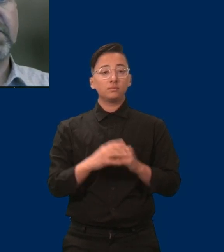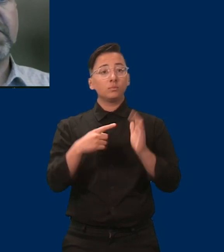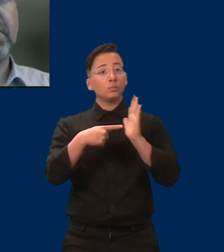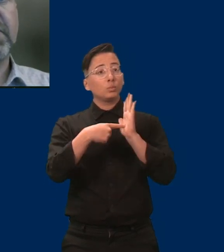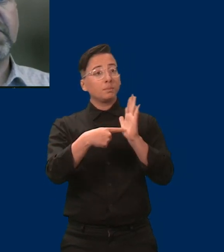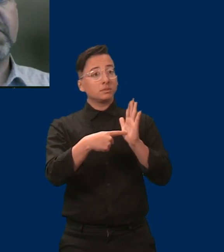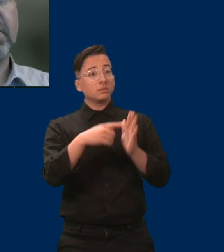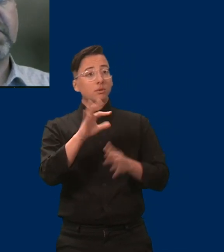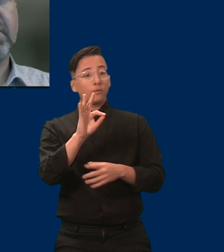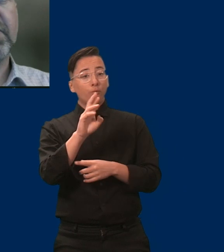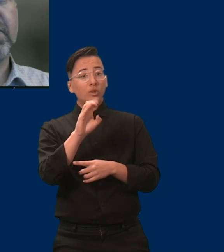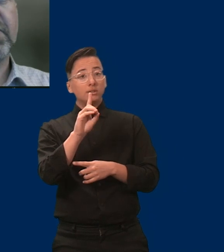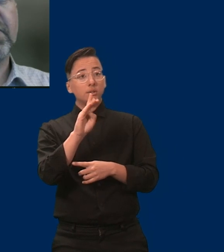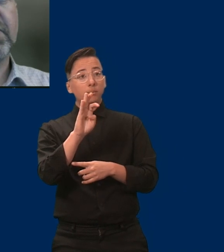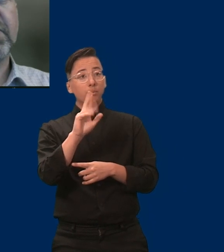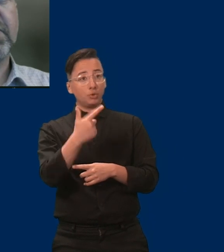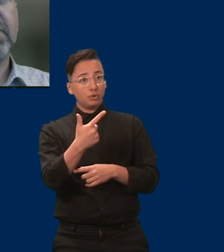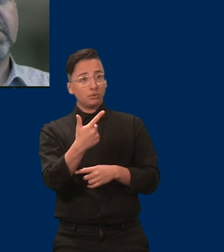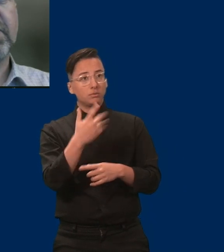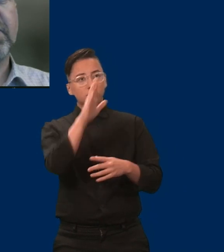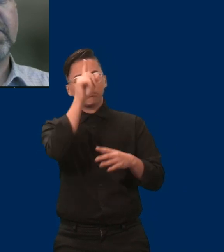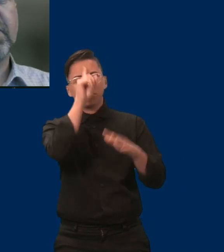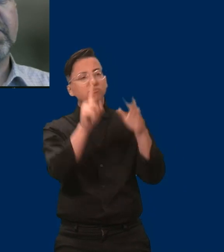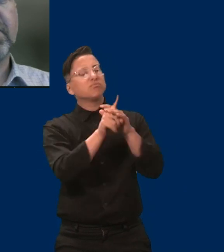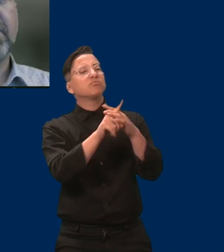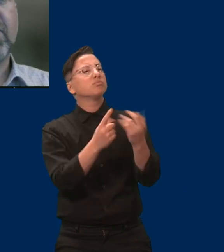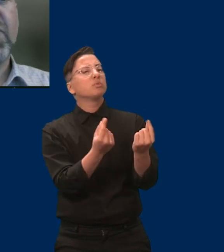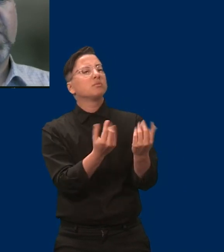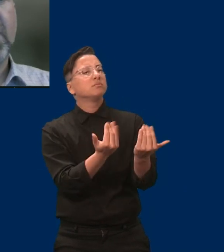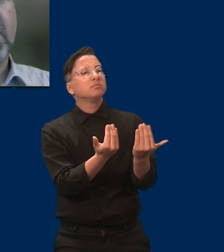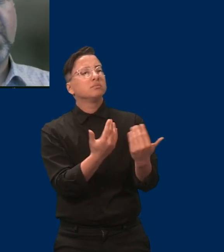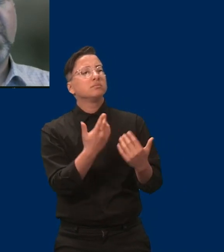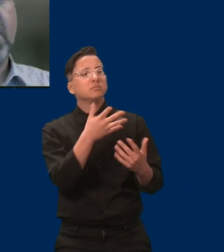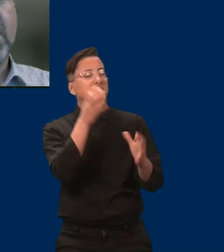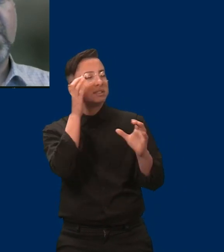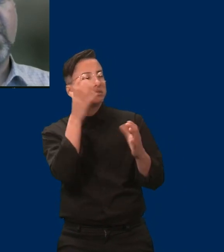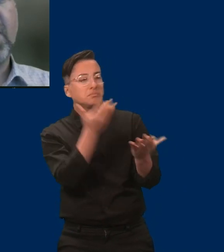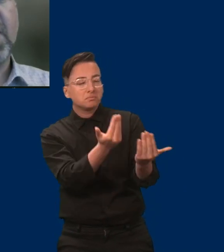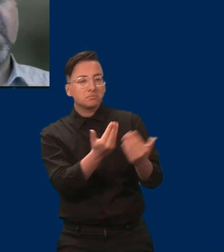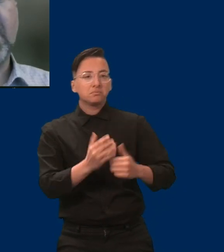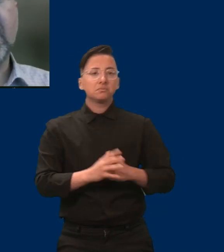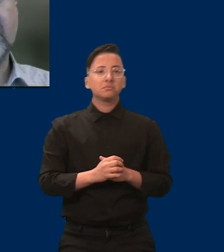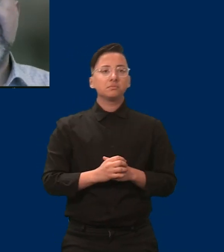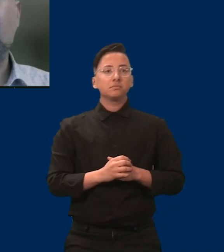listen to Aaron's experience?